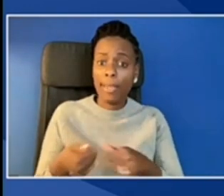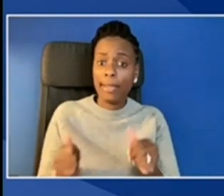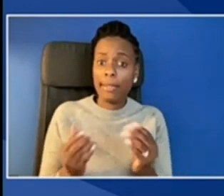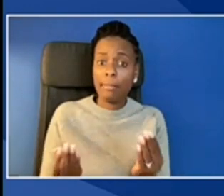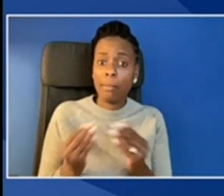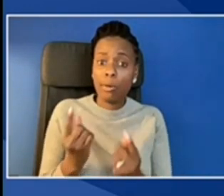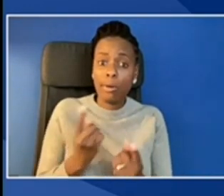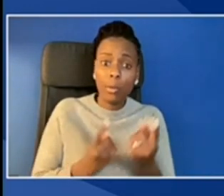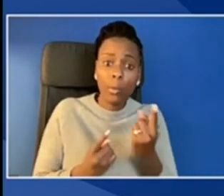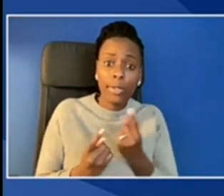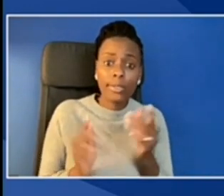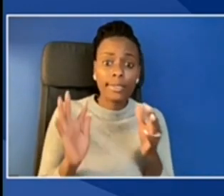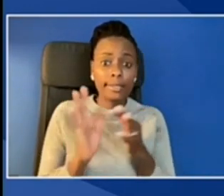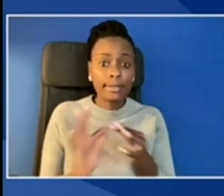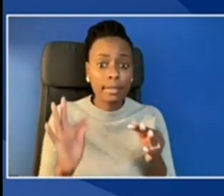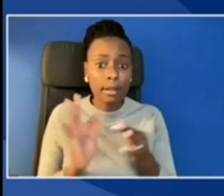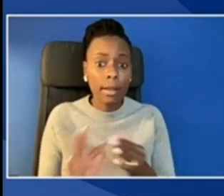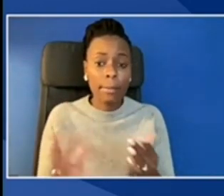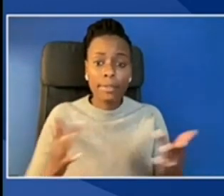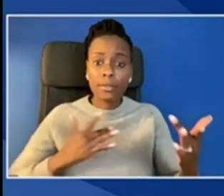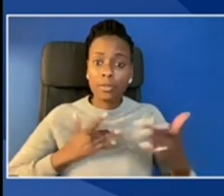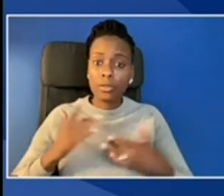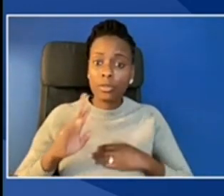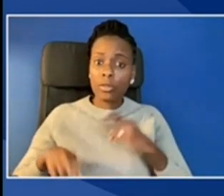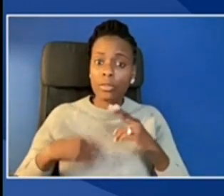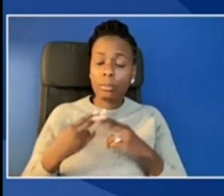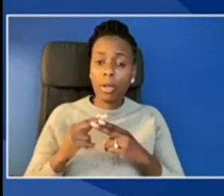omments concerning number three? Question number three. Jalil.